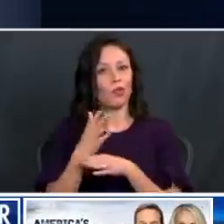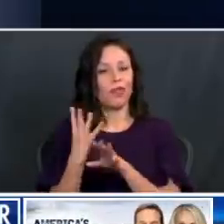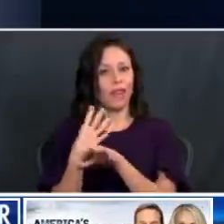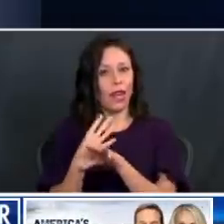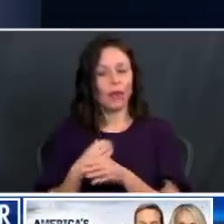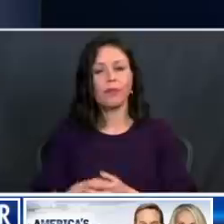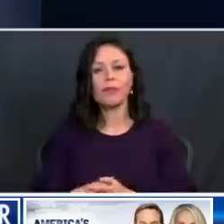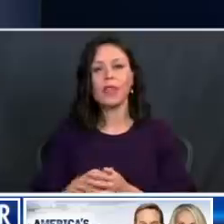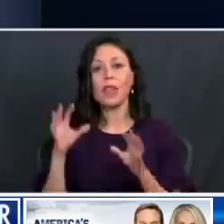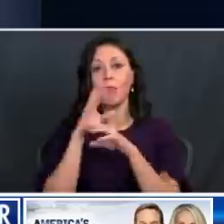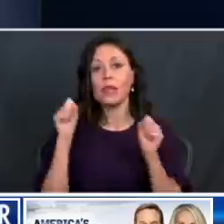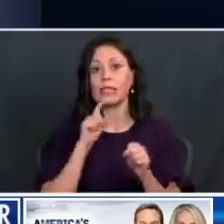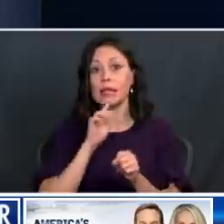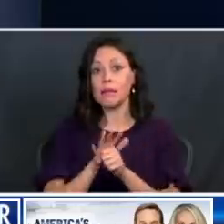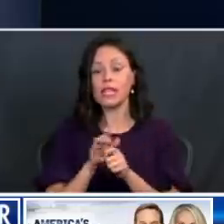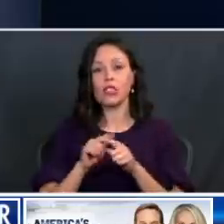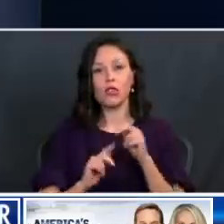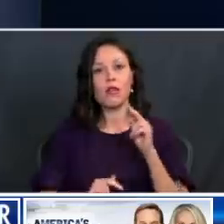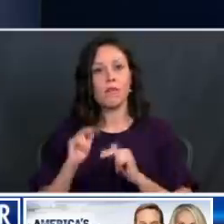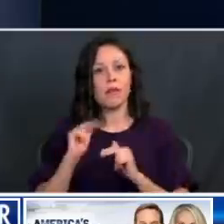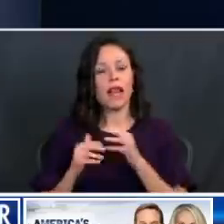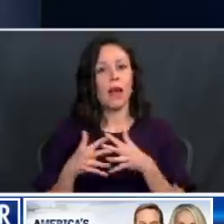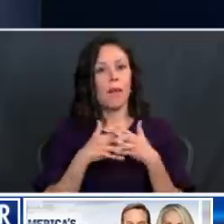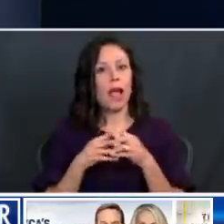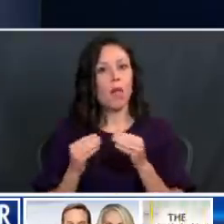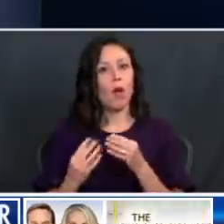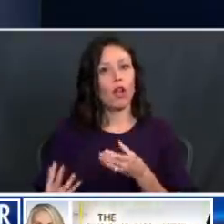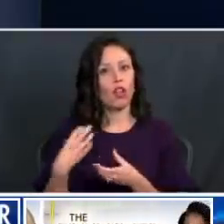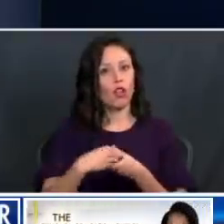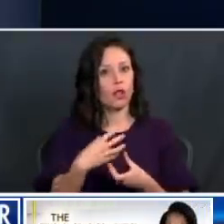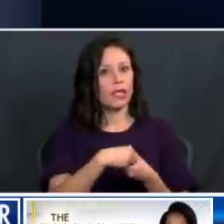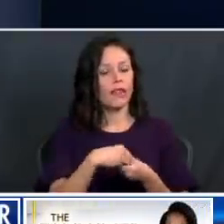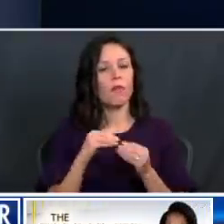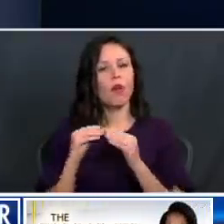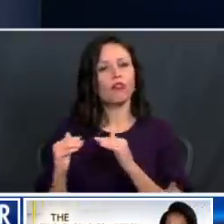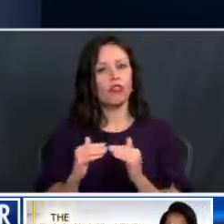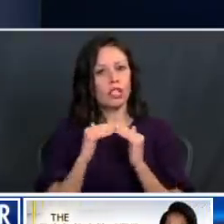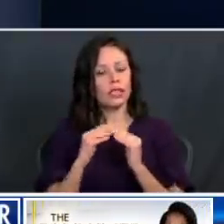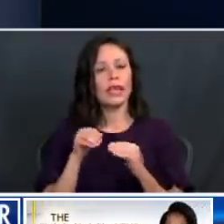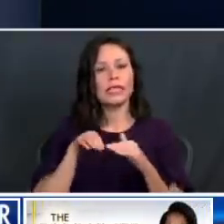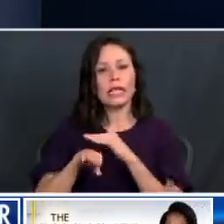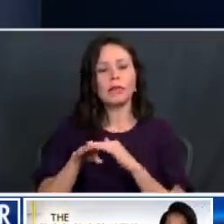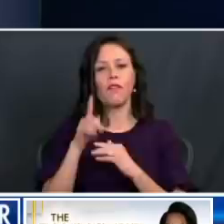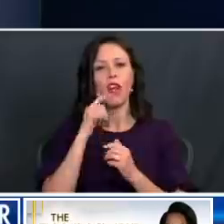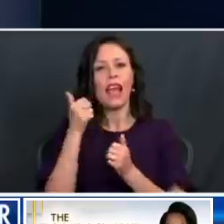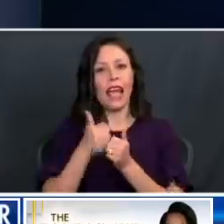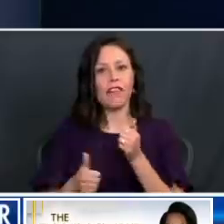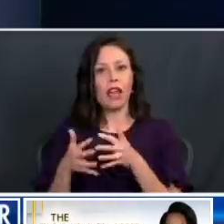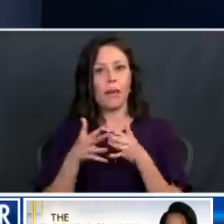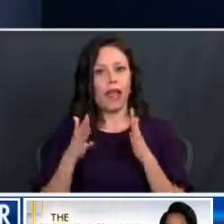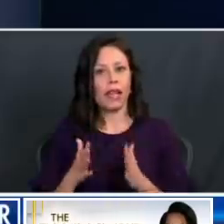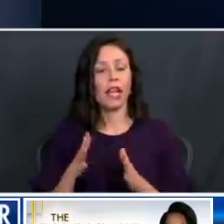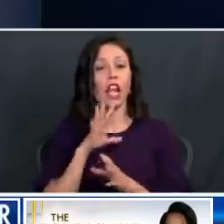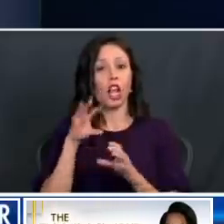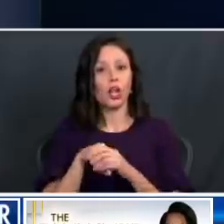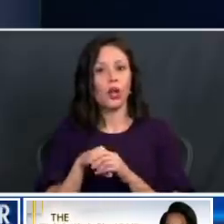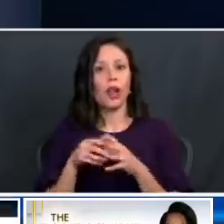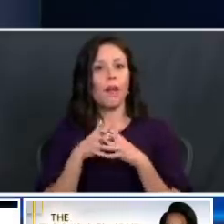WRITTEN ABOUT HIM AND HE’S PRAISED. WHEN I GO AND DO A PROFESSIONAL JOB AT THE WHITE HOUSE AND DO A WONDERFUL JOB, I’M GETTING THE OPPOSITE REACTION AND THAT’S